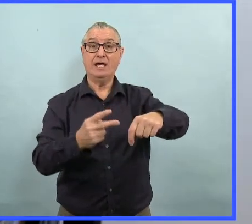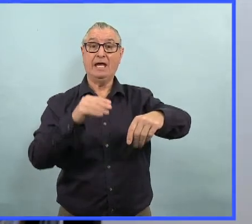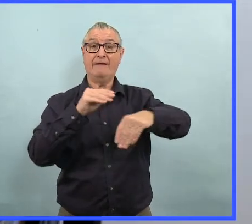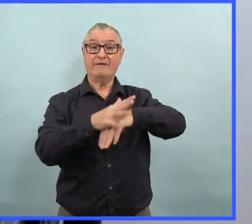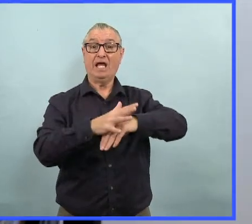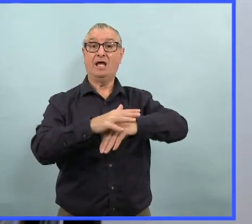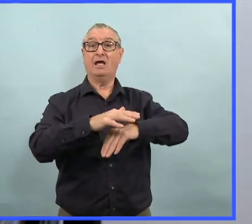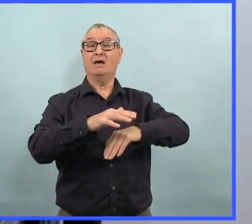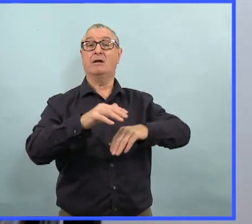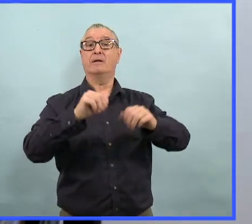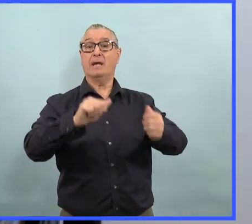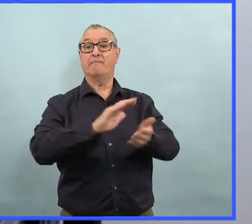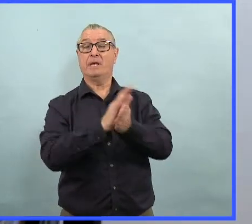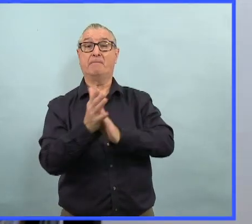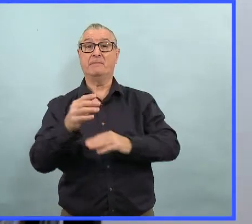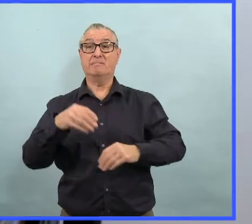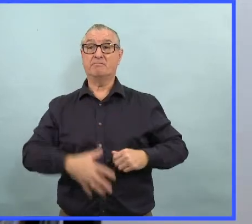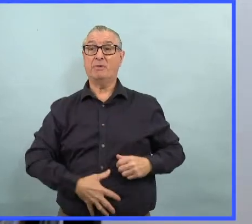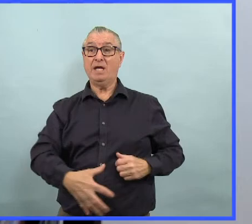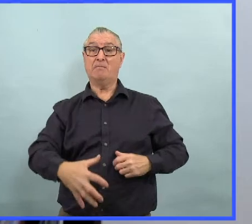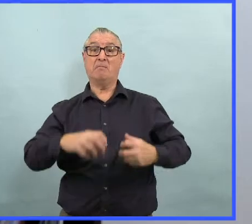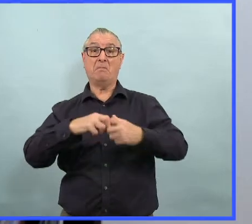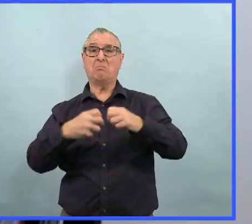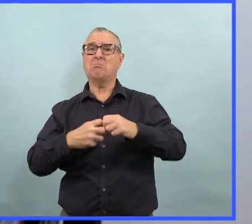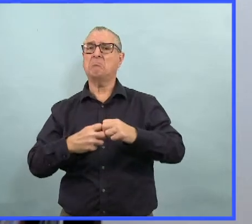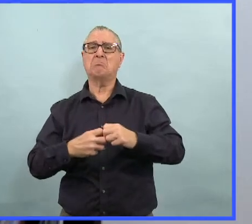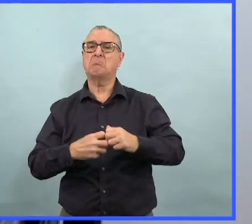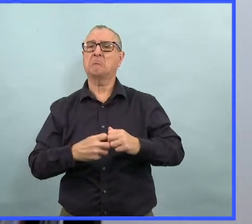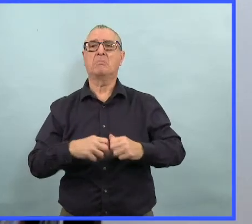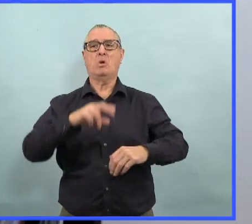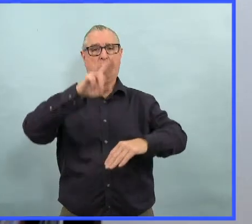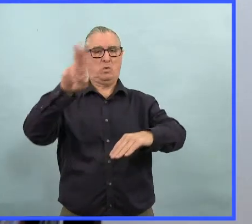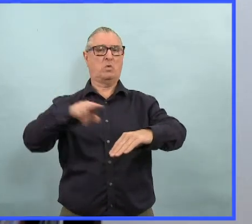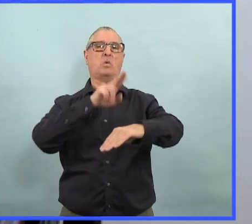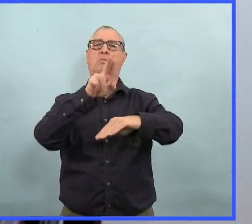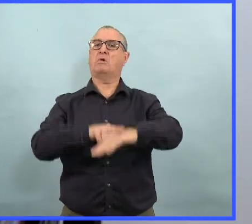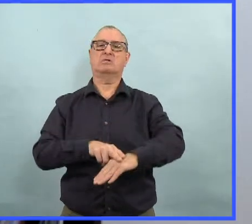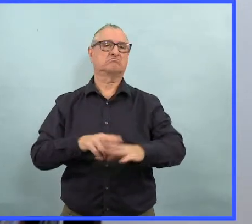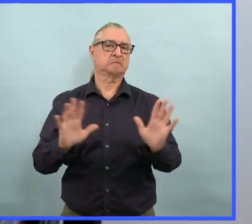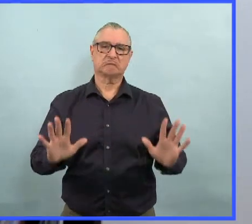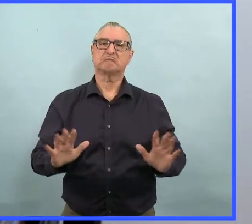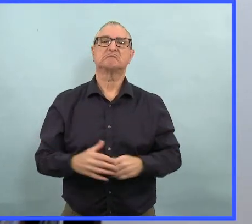i have a quick update for parents of 12 to 17 year olds who are waiting on